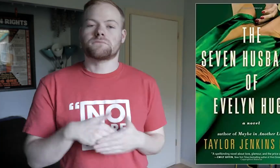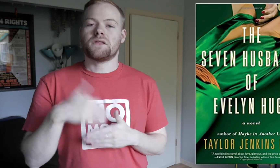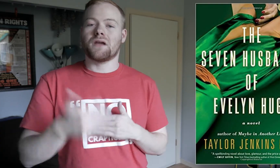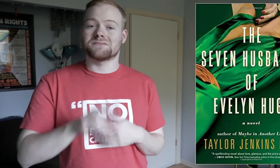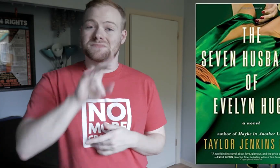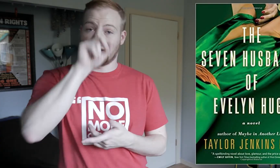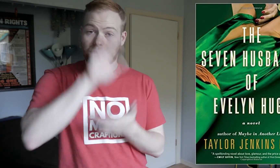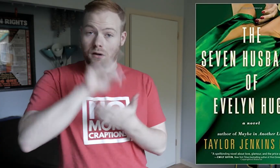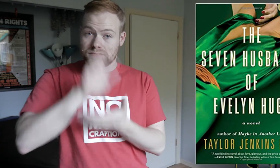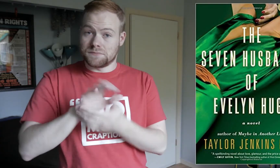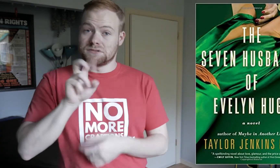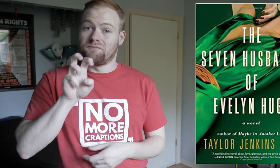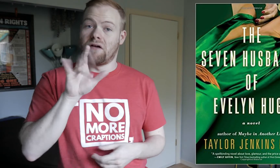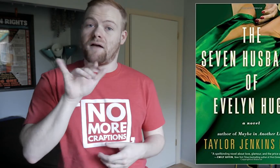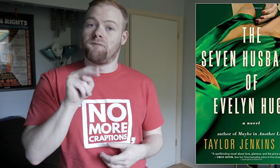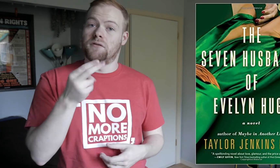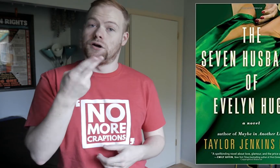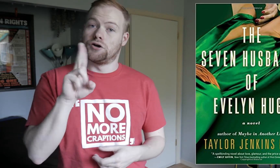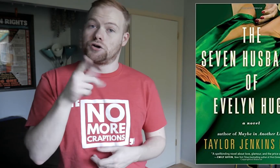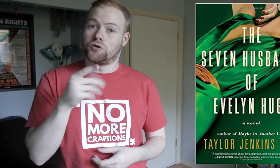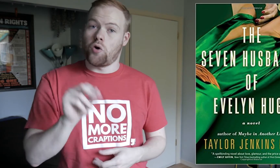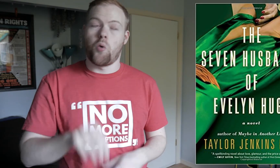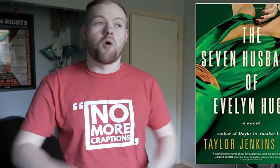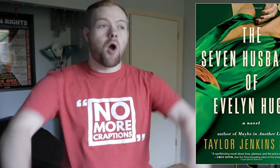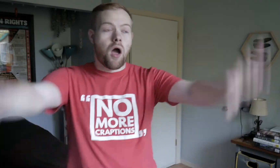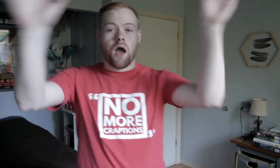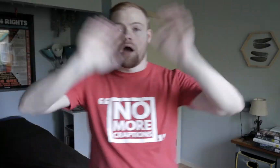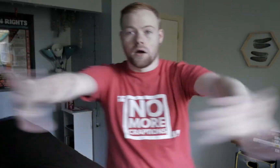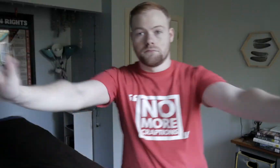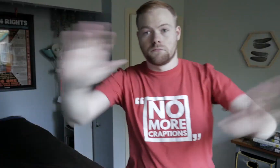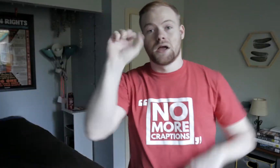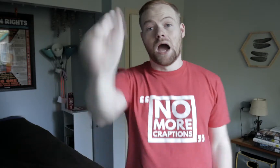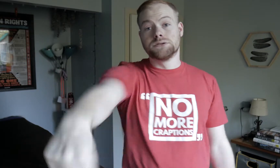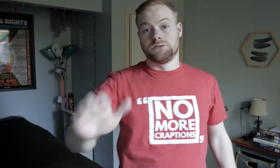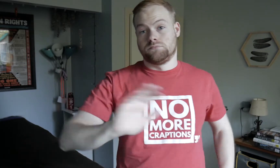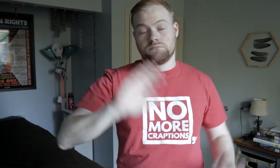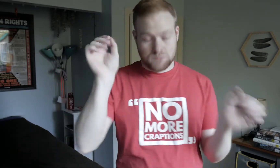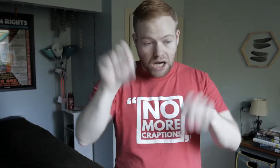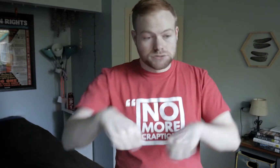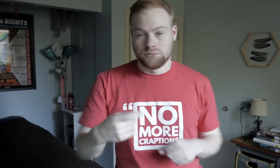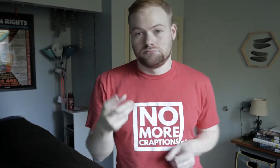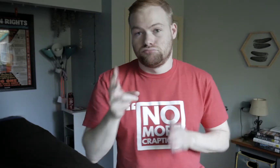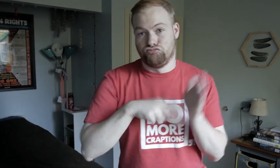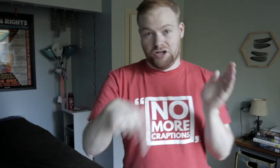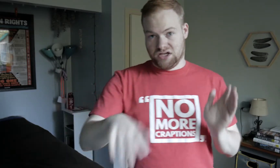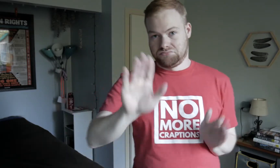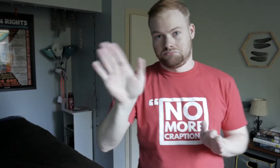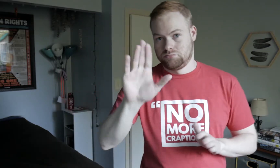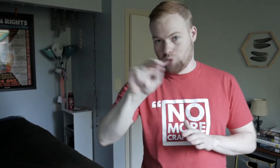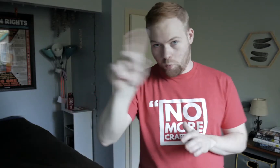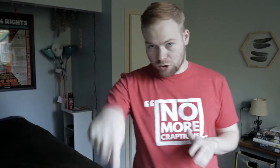Next, The Seven Husbands of Evelyn Hugo. YES. Yes. Read this. No question.